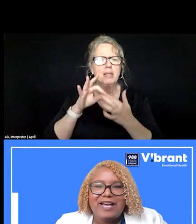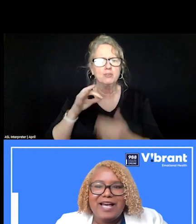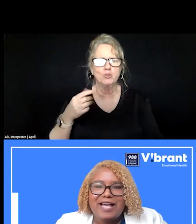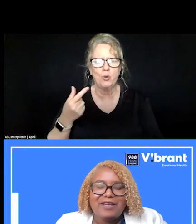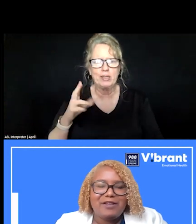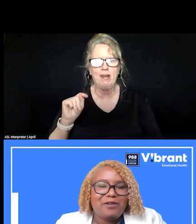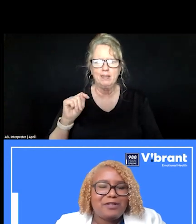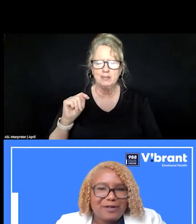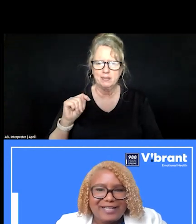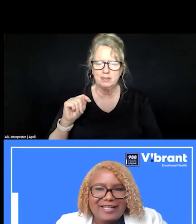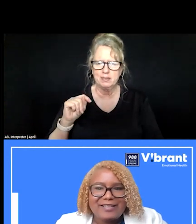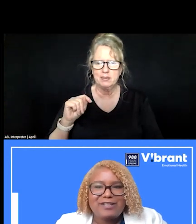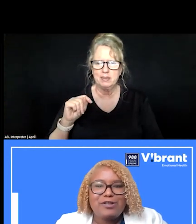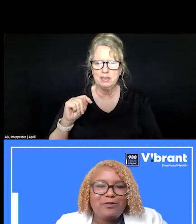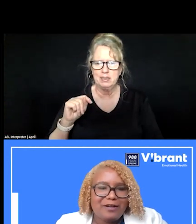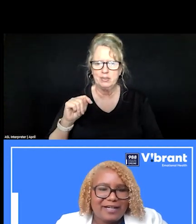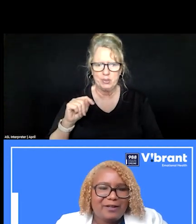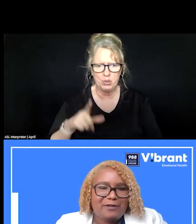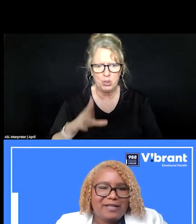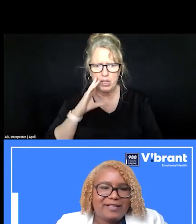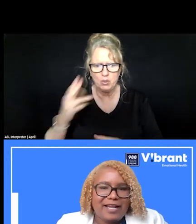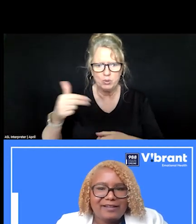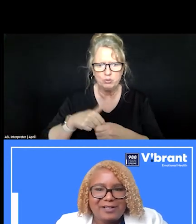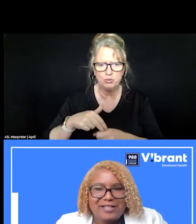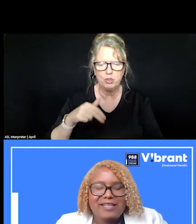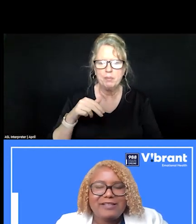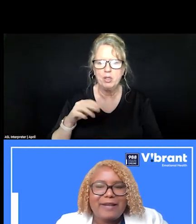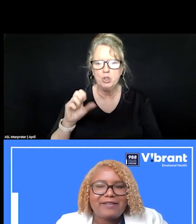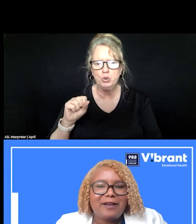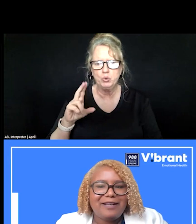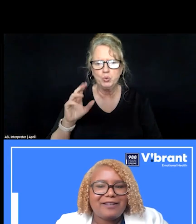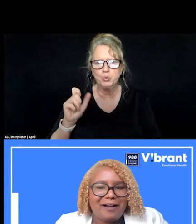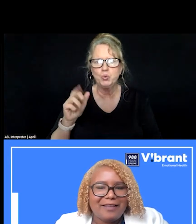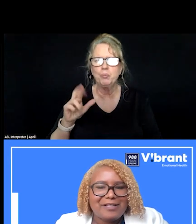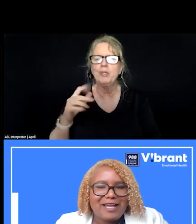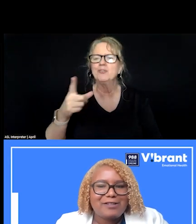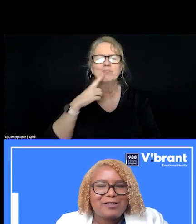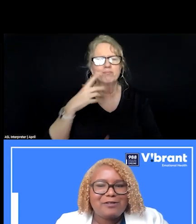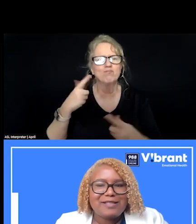I WANT TO ACKNOWLEDGE THAT SUE MURRAY IS IN AUSTRALIA?